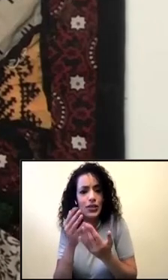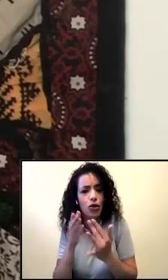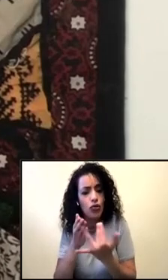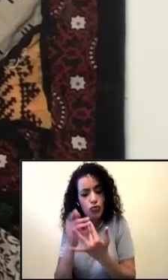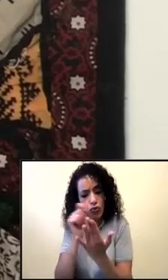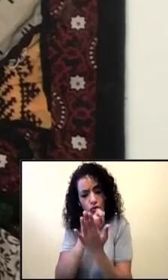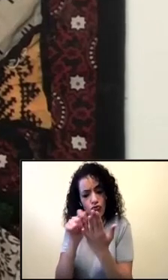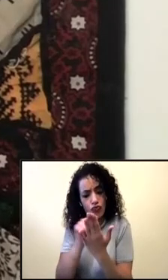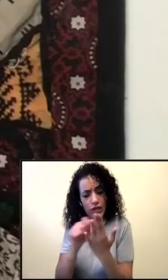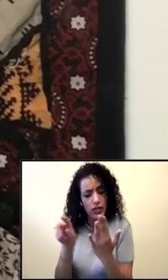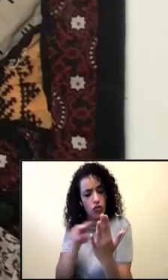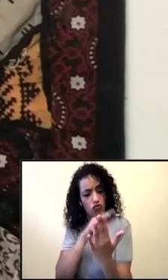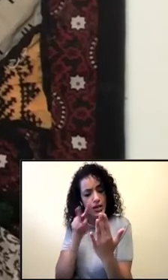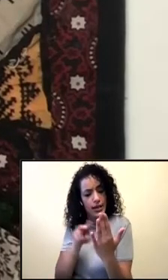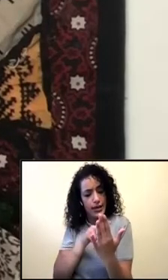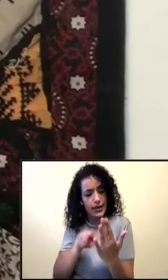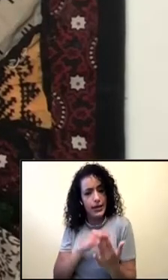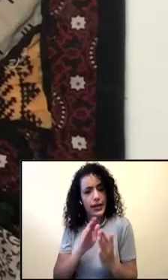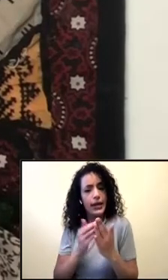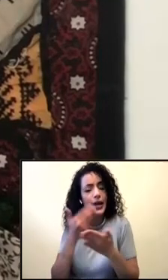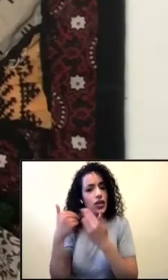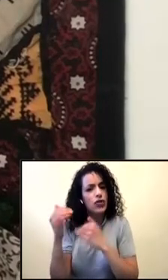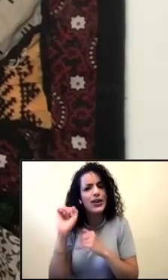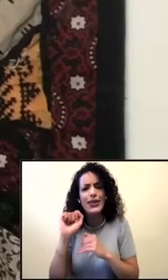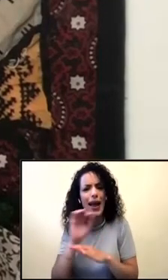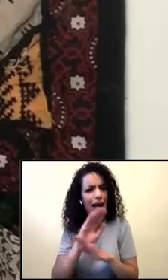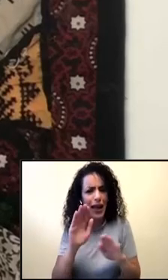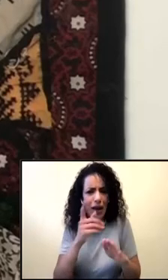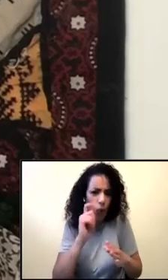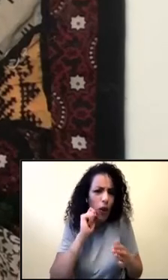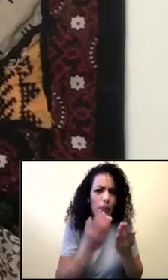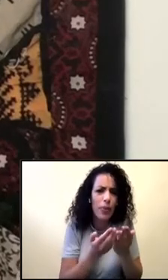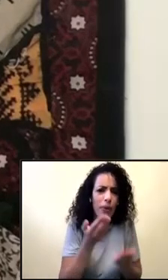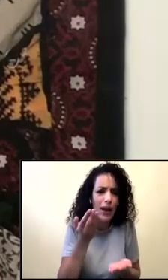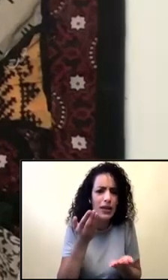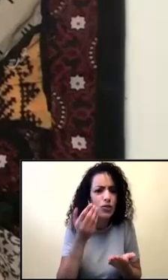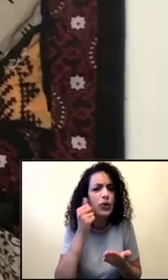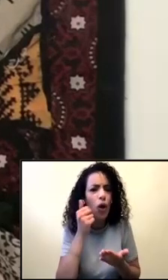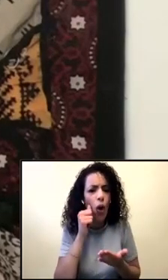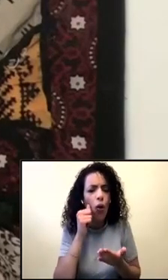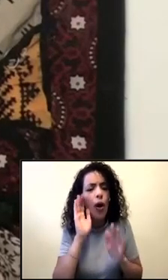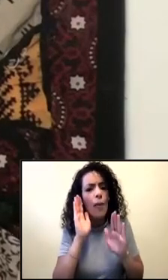but we have to remember and actually really be critical of what we, you know what we call actual